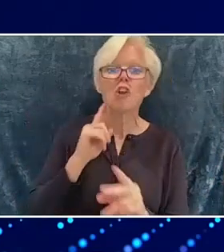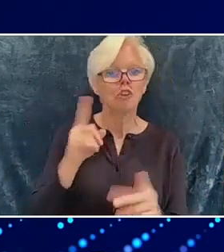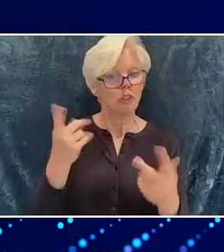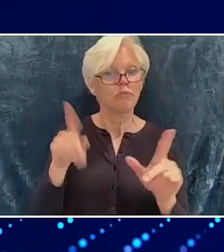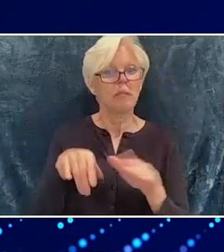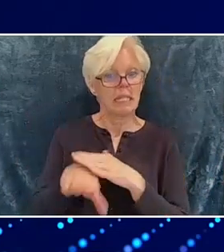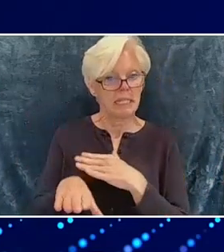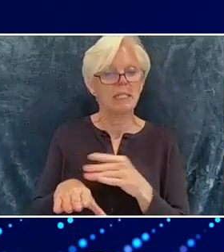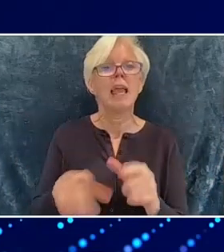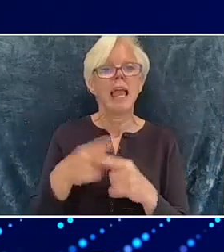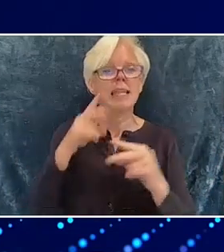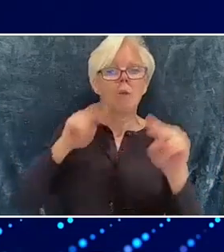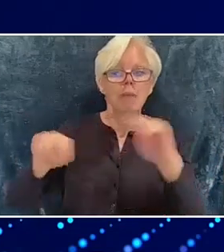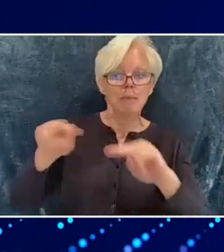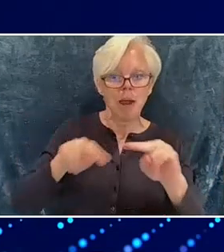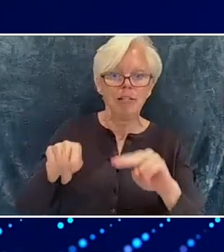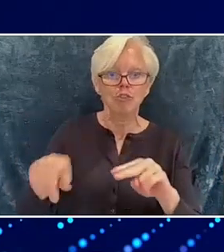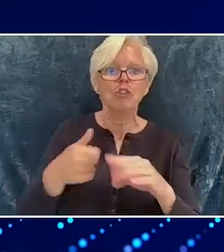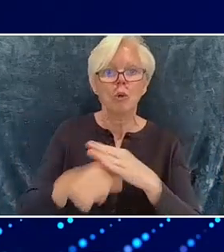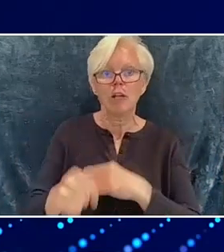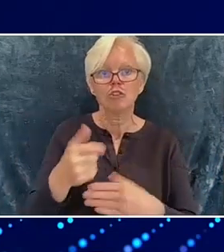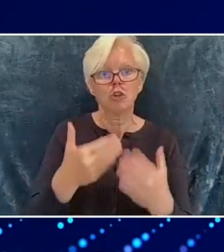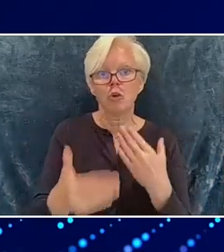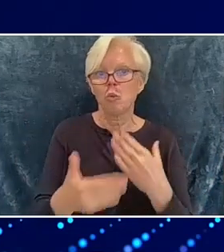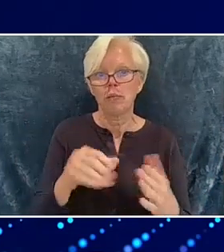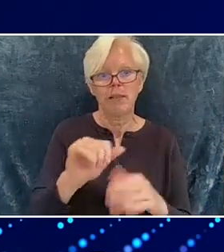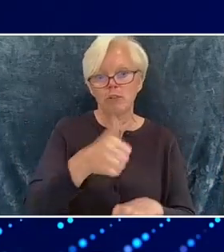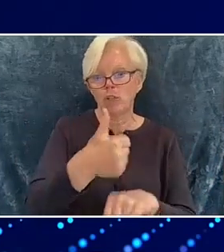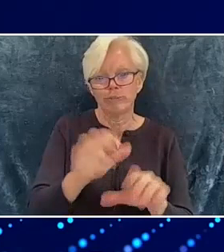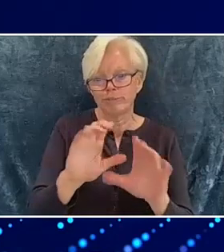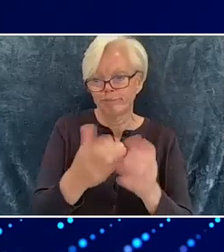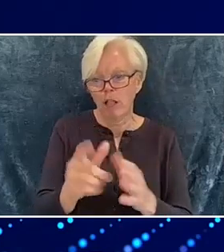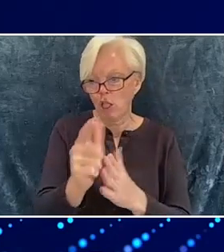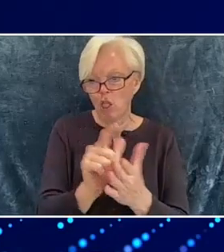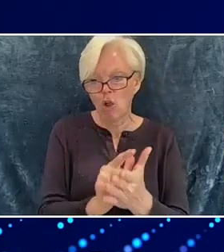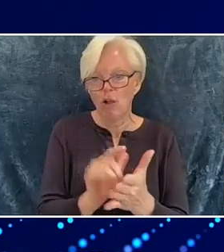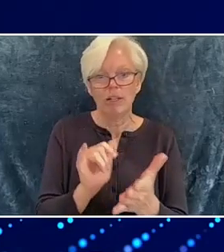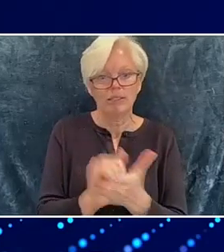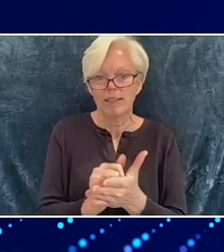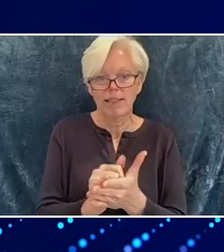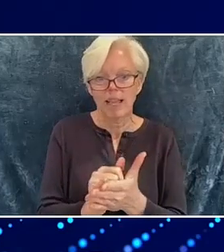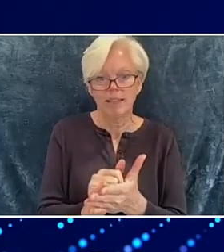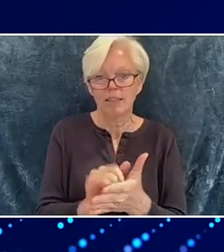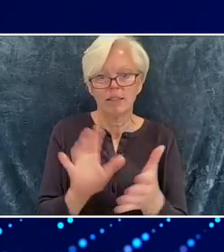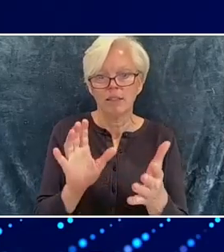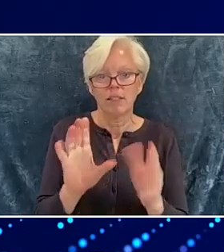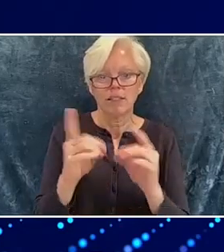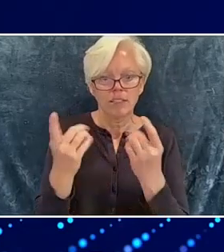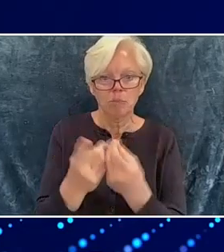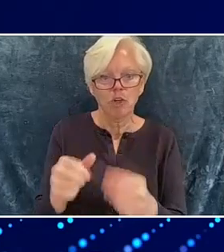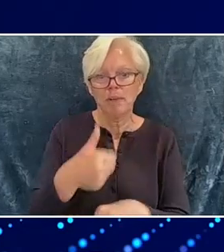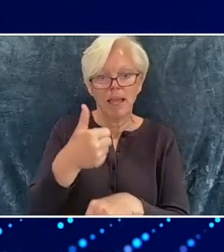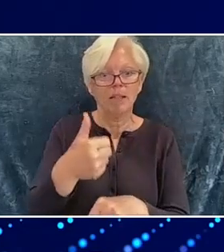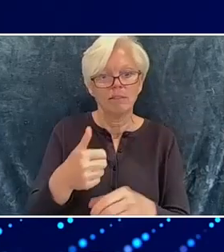laws we- the Department ends up promulgating and allowing the states to enforce. That's a separate question.